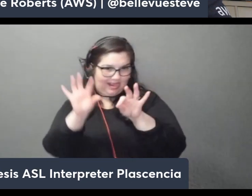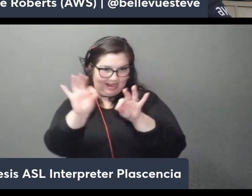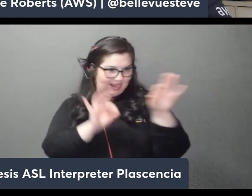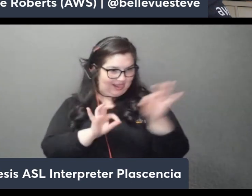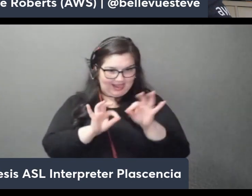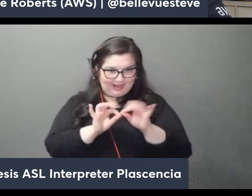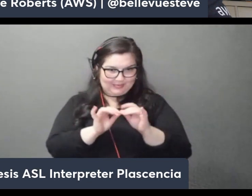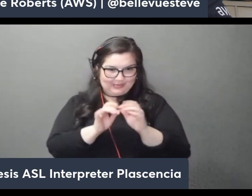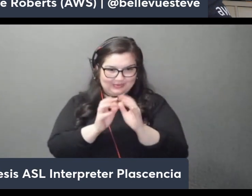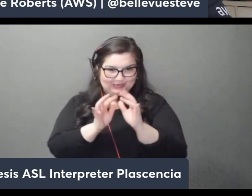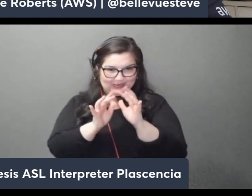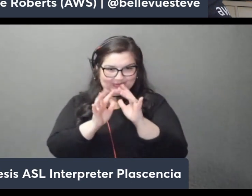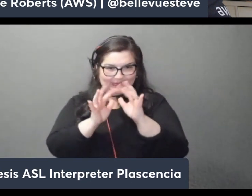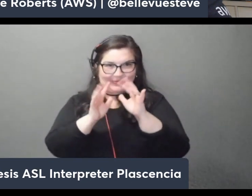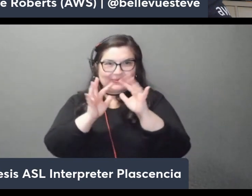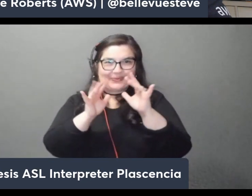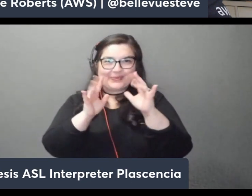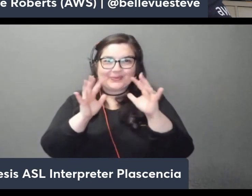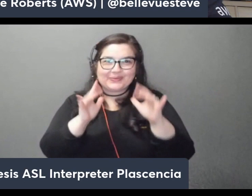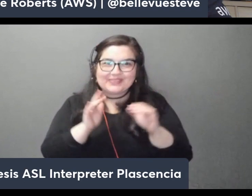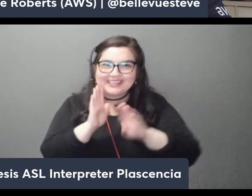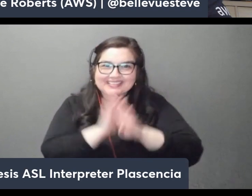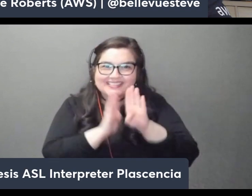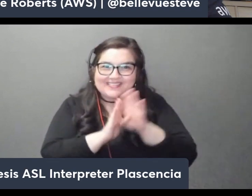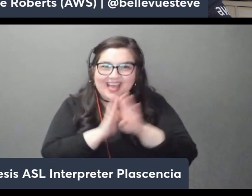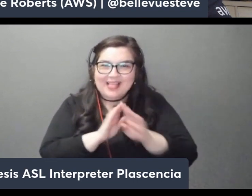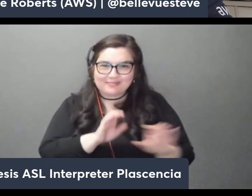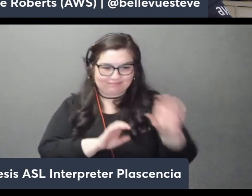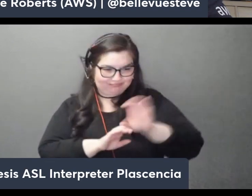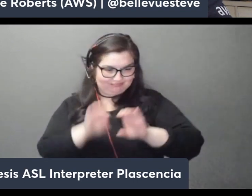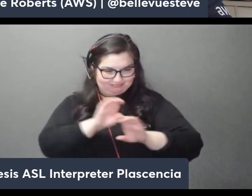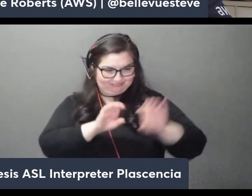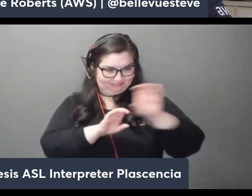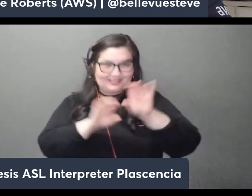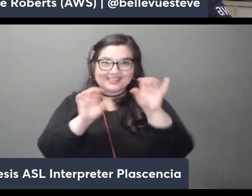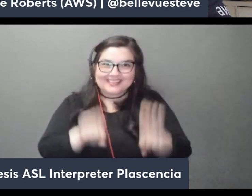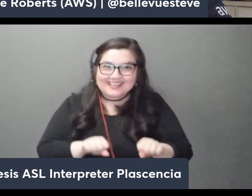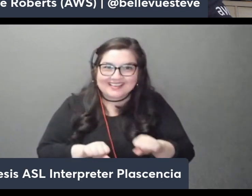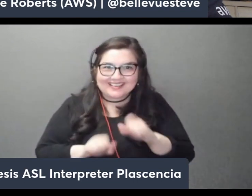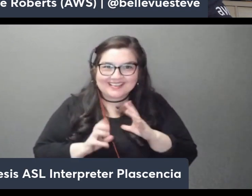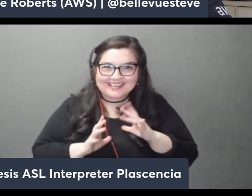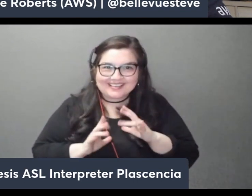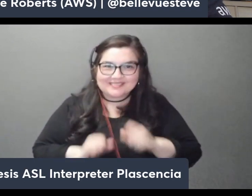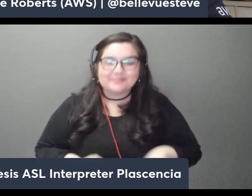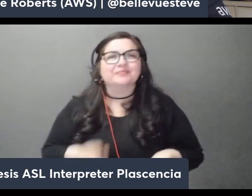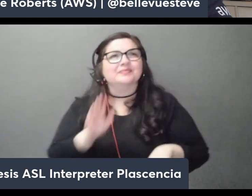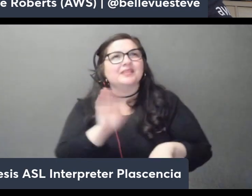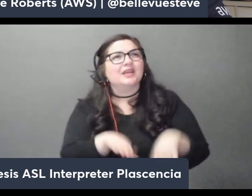you can, you know, build on top of it. So earlier, you mentioned Unity integration.